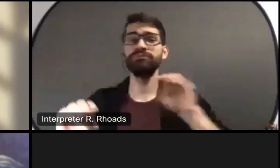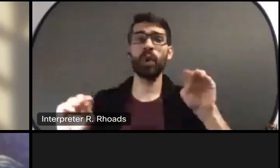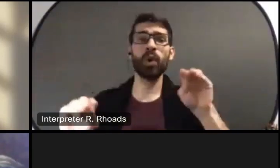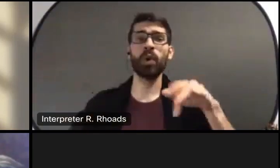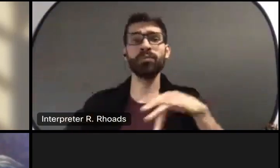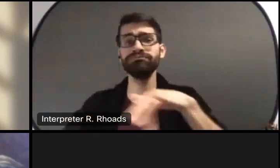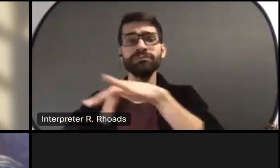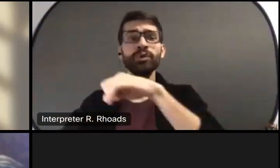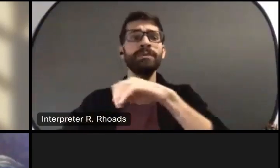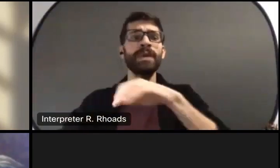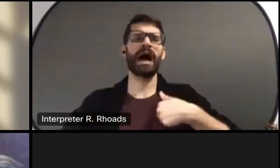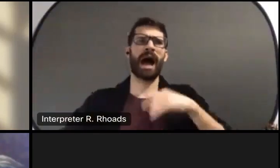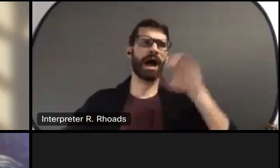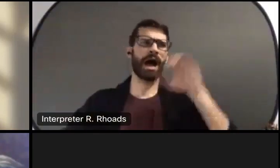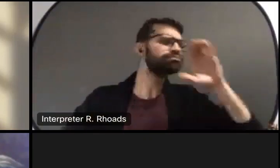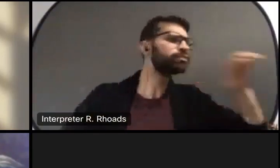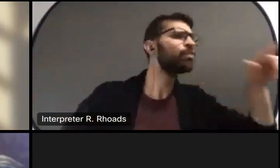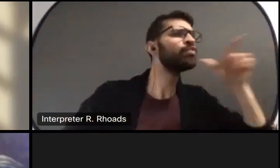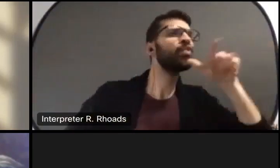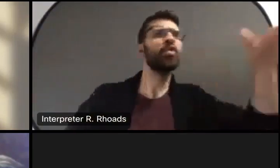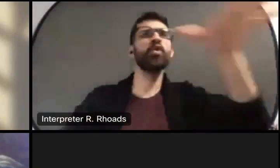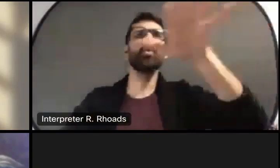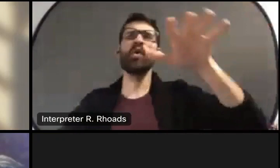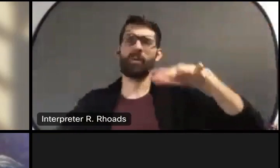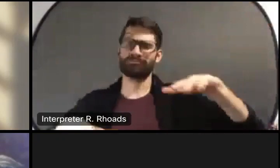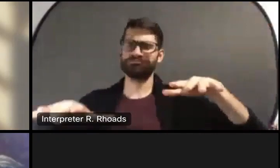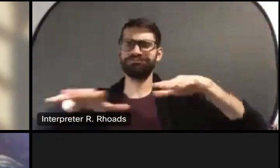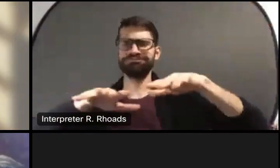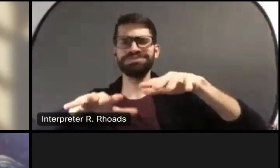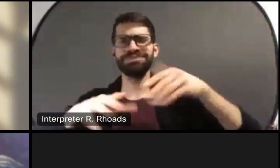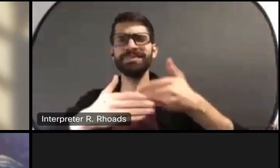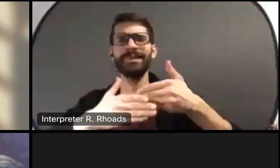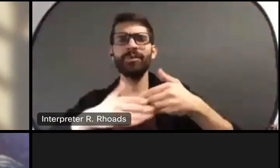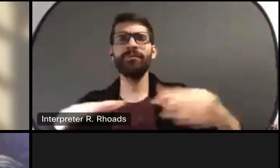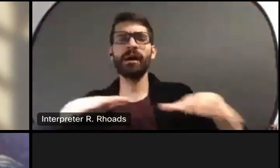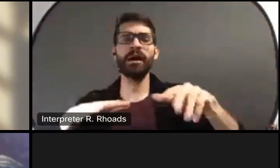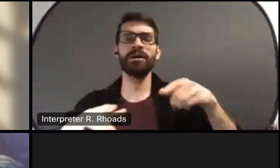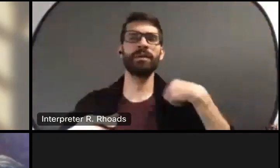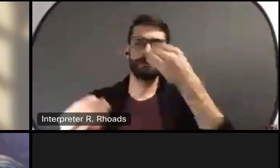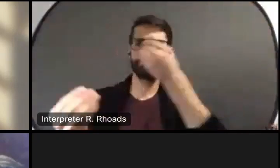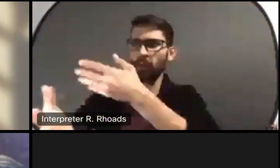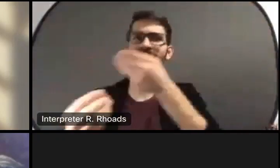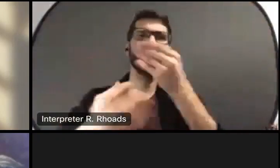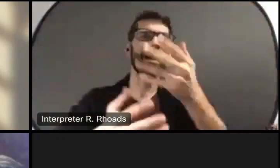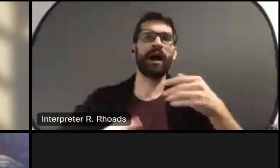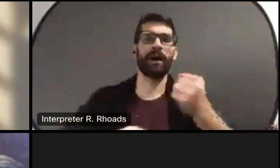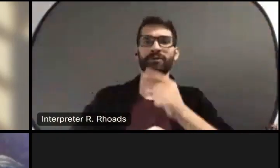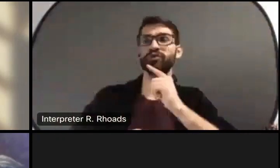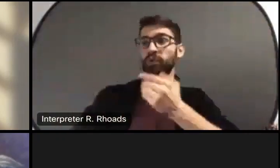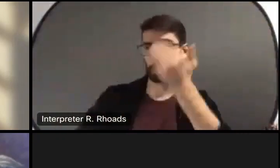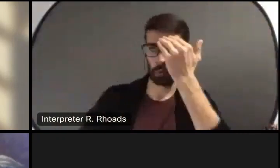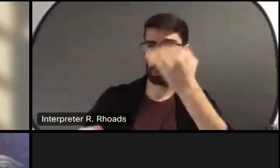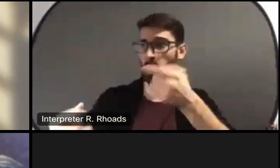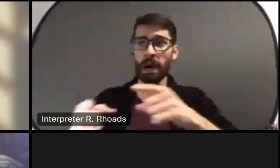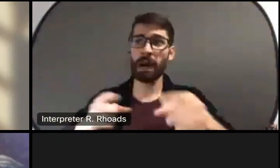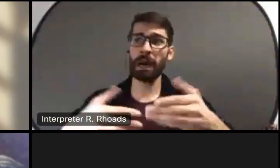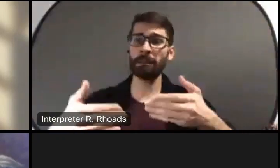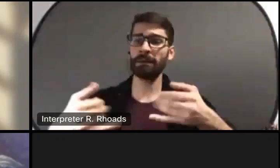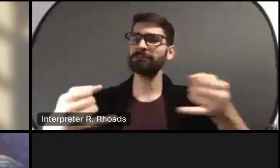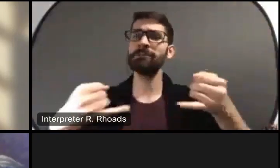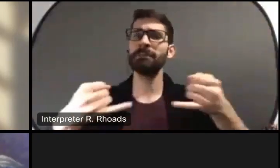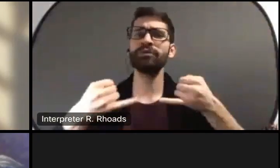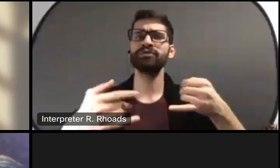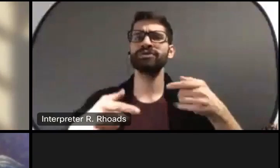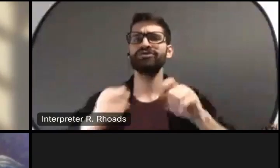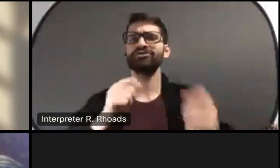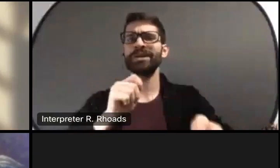that are sort of in both so that everyone is sort of aware of what is going on as we move into 2023.